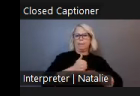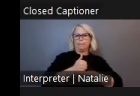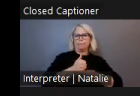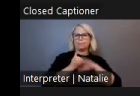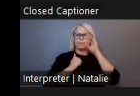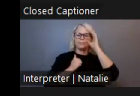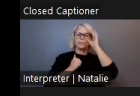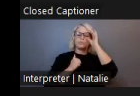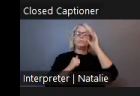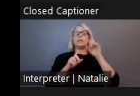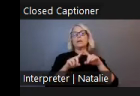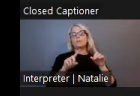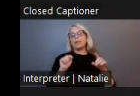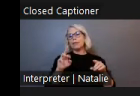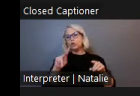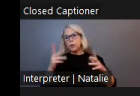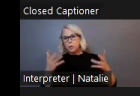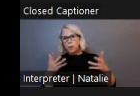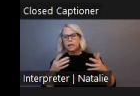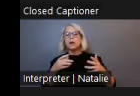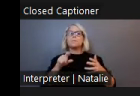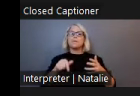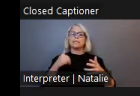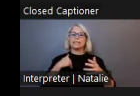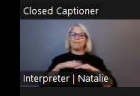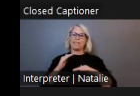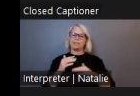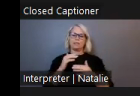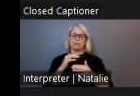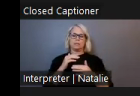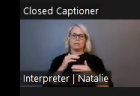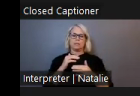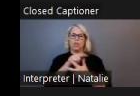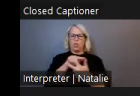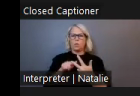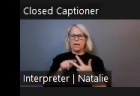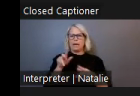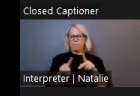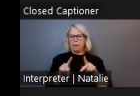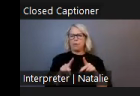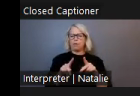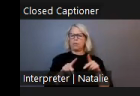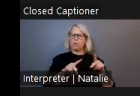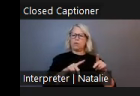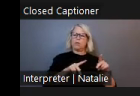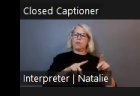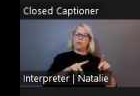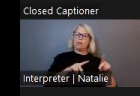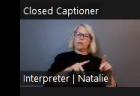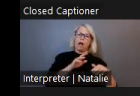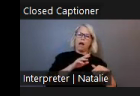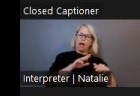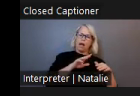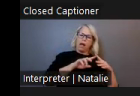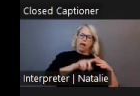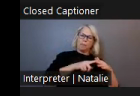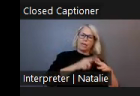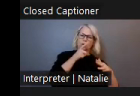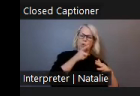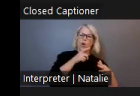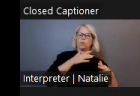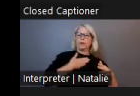The trick is, you need to have at least three people on the front end who are willing to